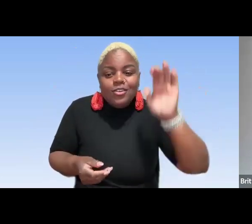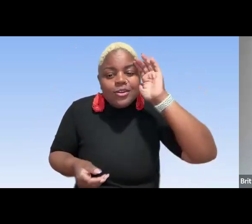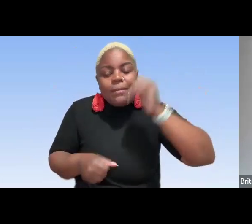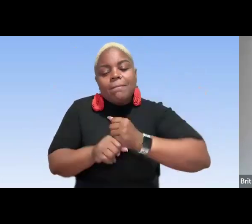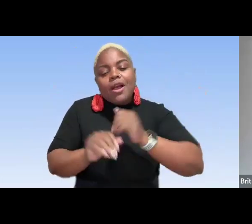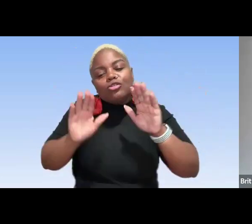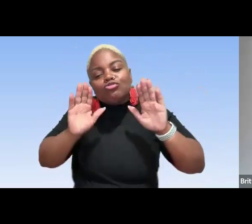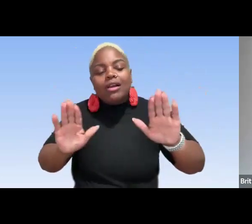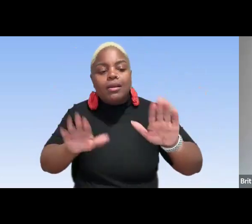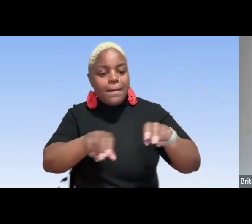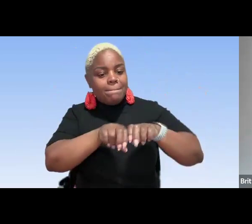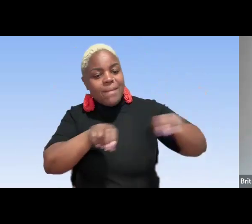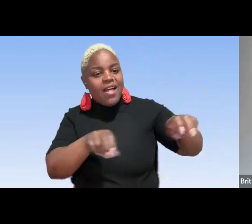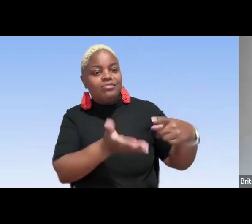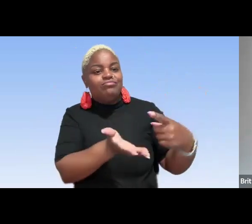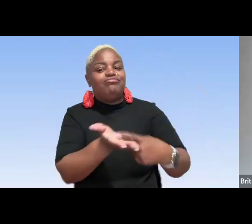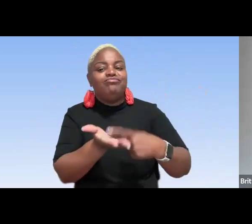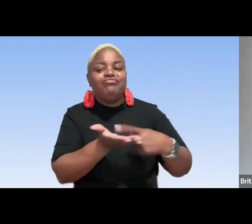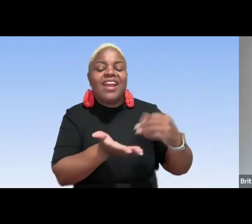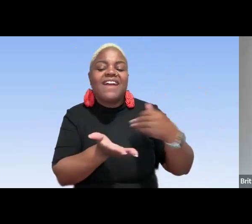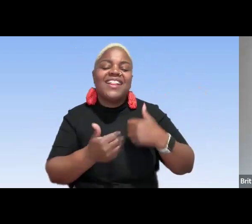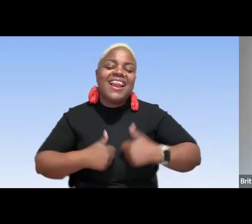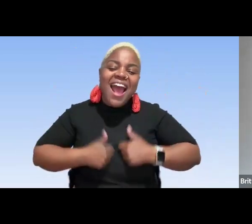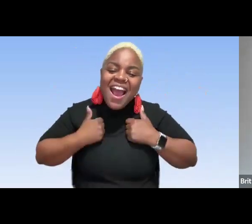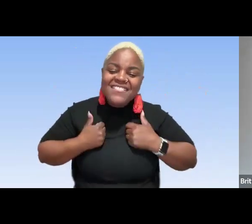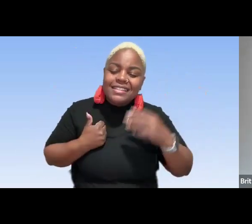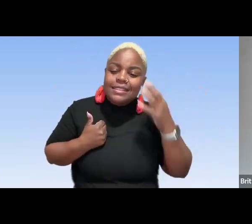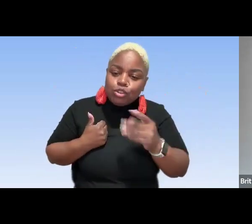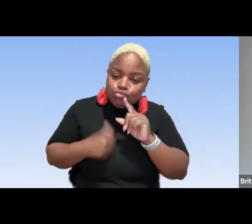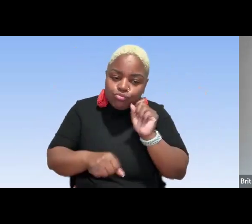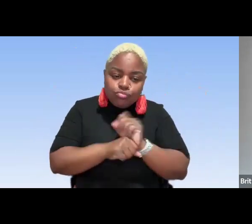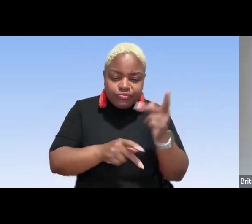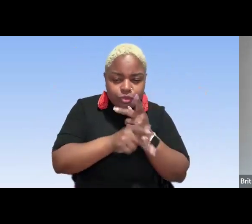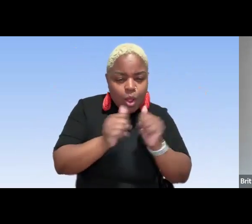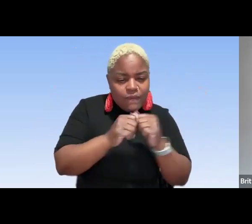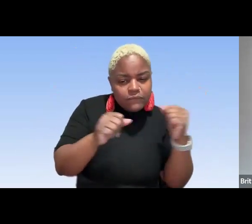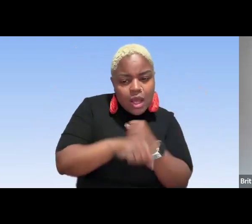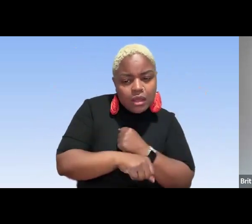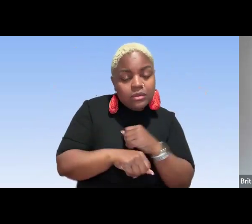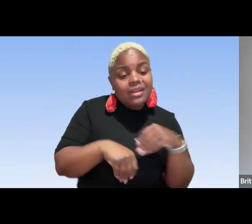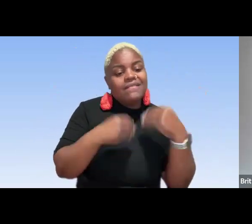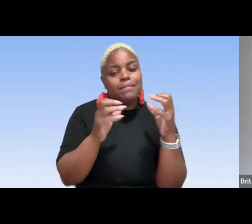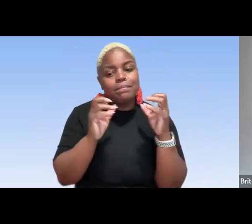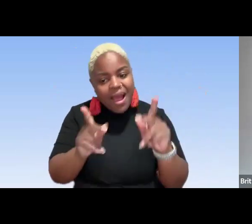who have lived experience and have found ways to fight back. So thank you for being here, and thank you for being